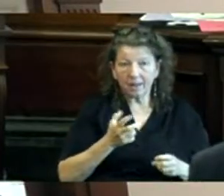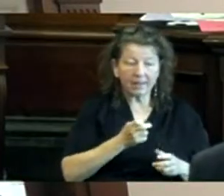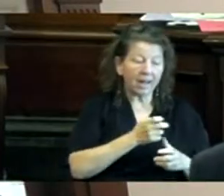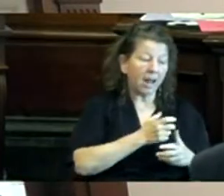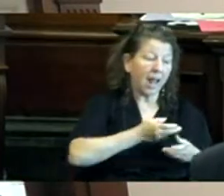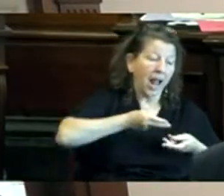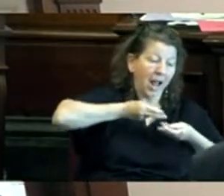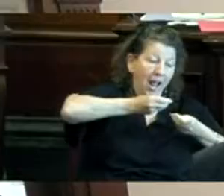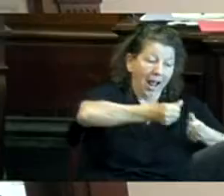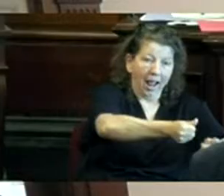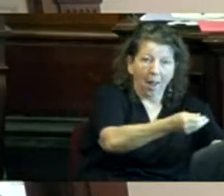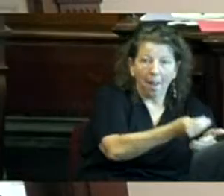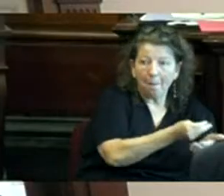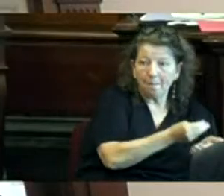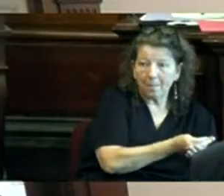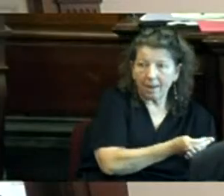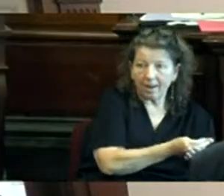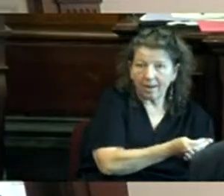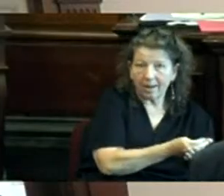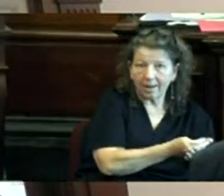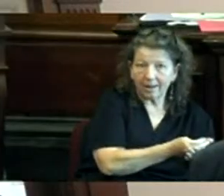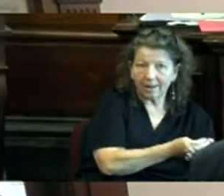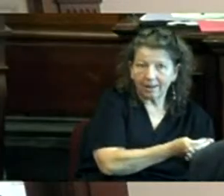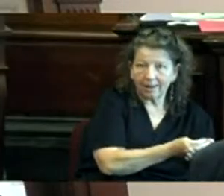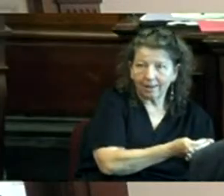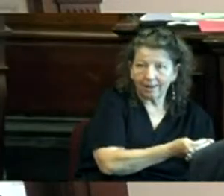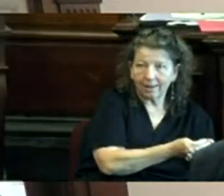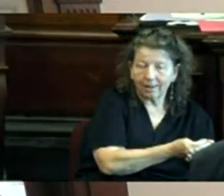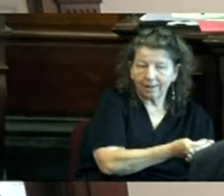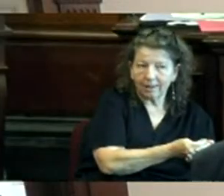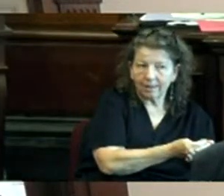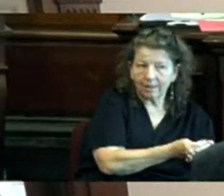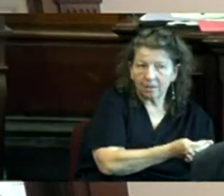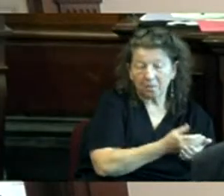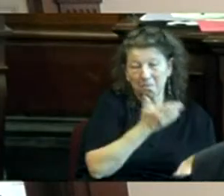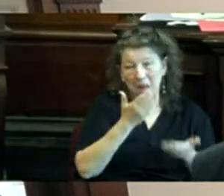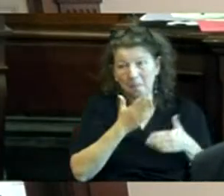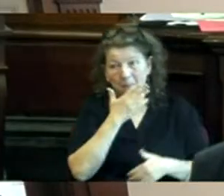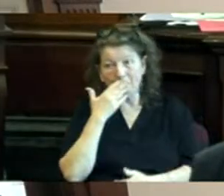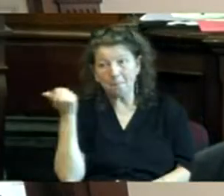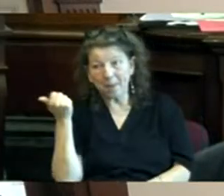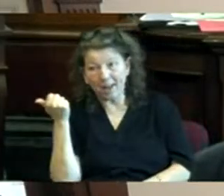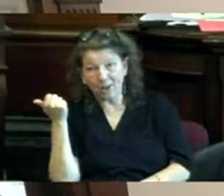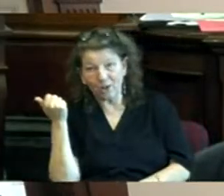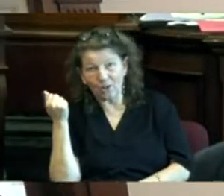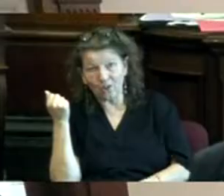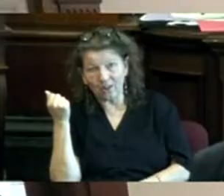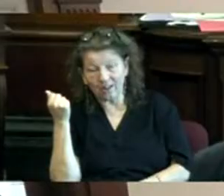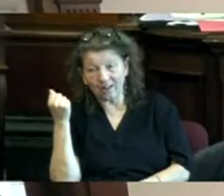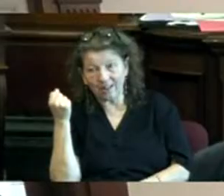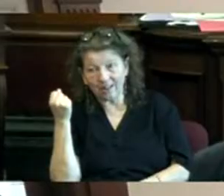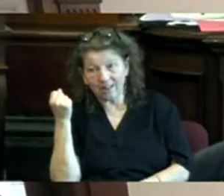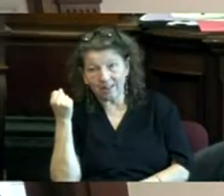entering a portion or a notion of sunk cost by continuing to